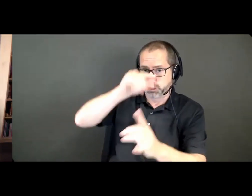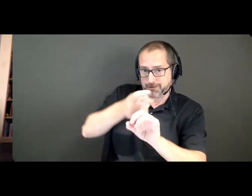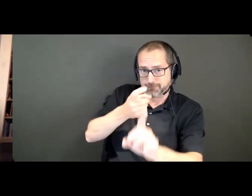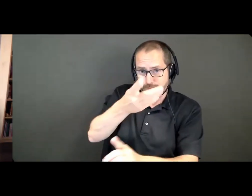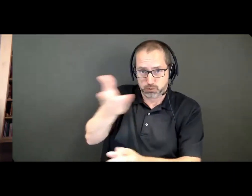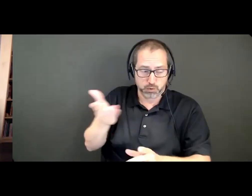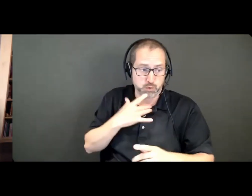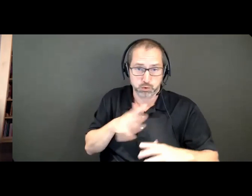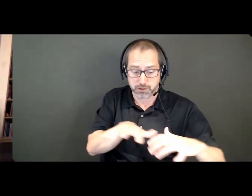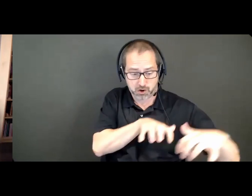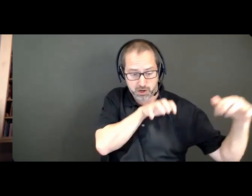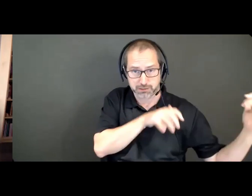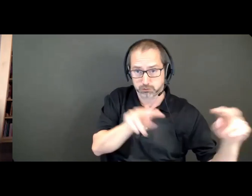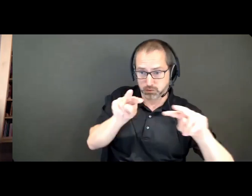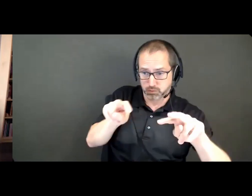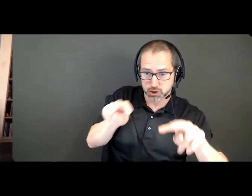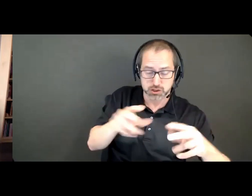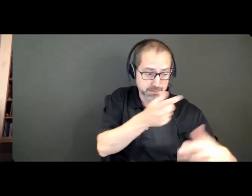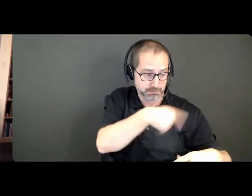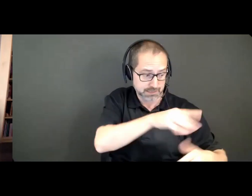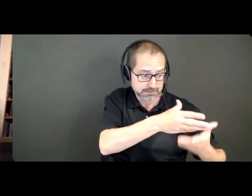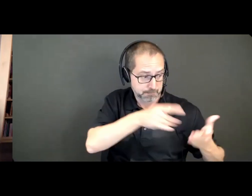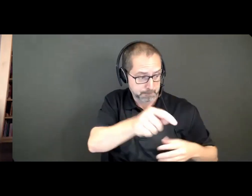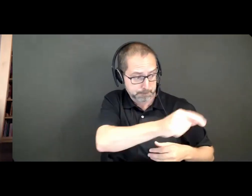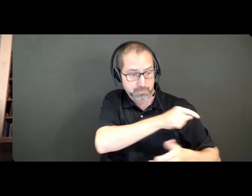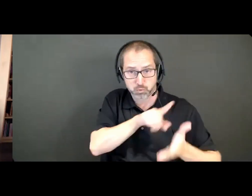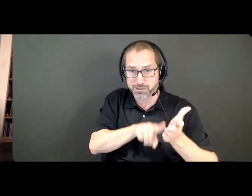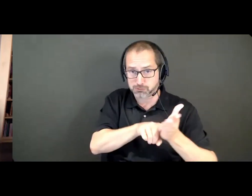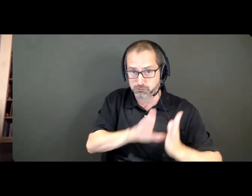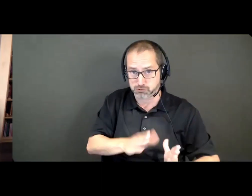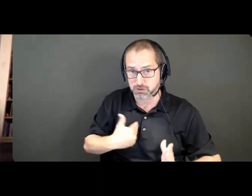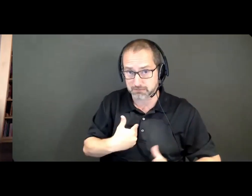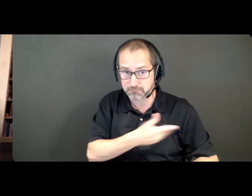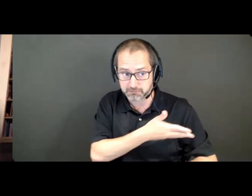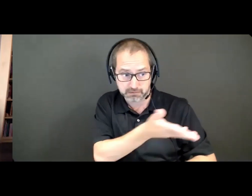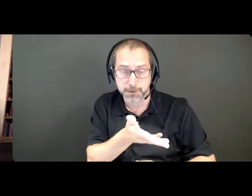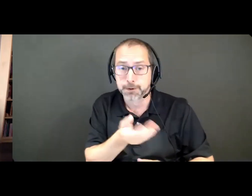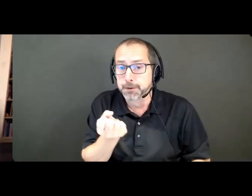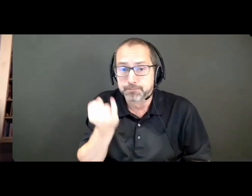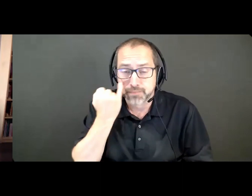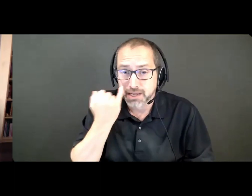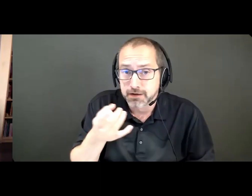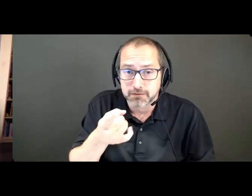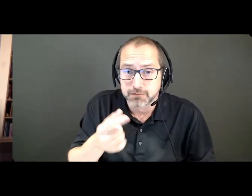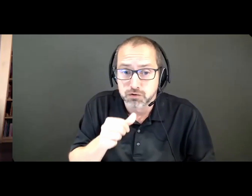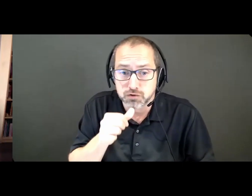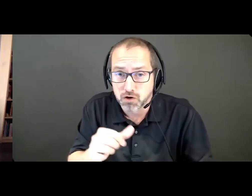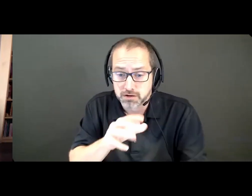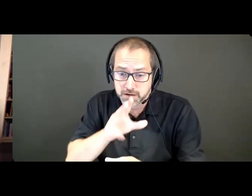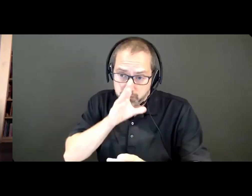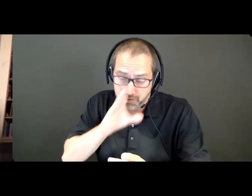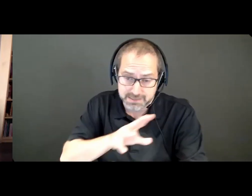who may be researchers. So even if you are not directly involved in research efforts, you might